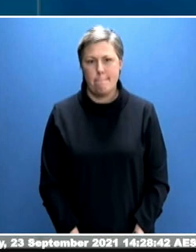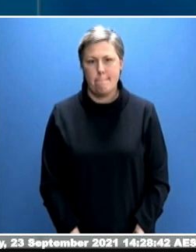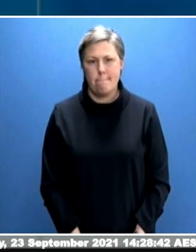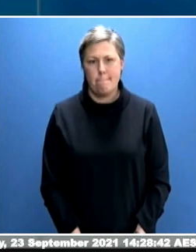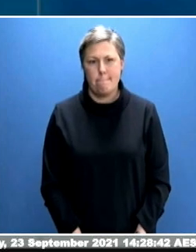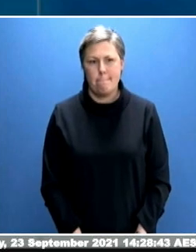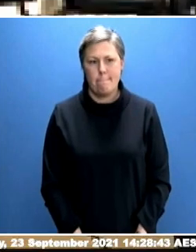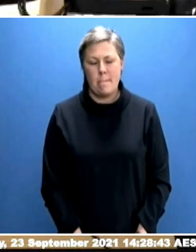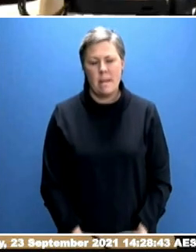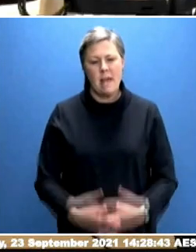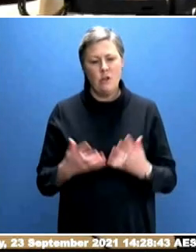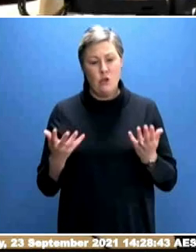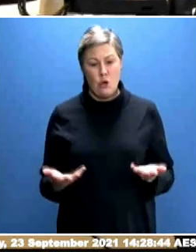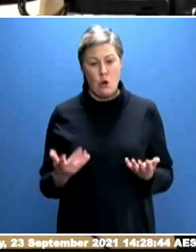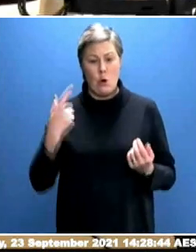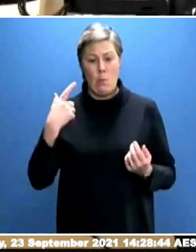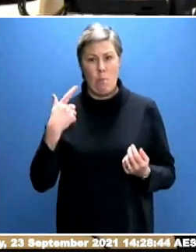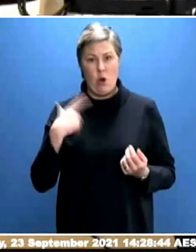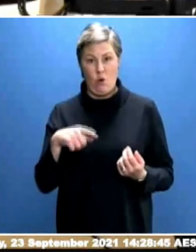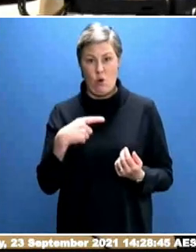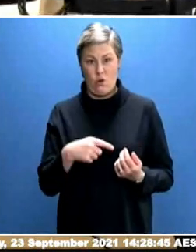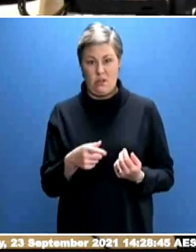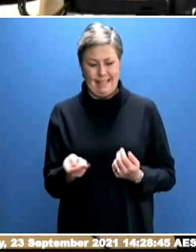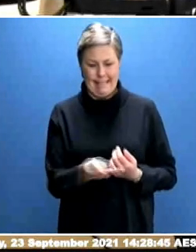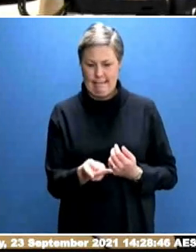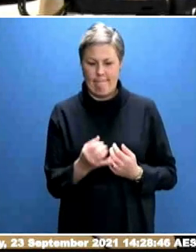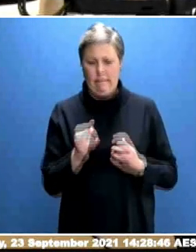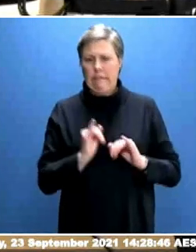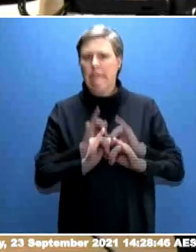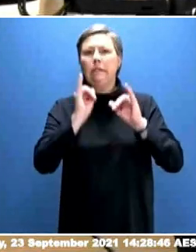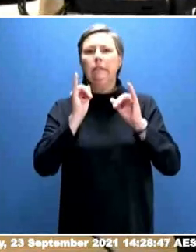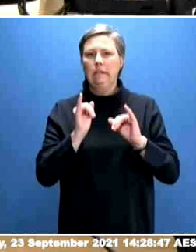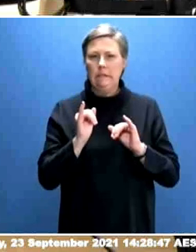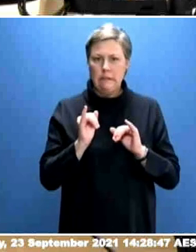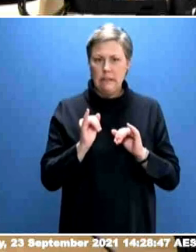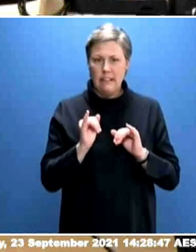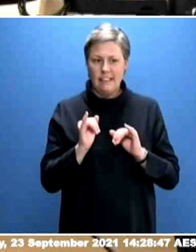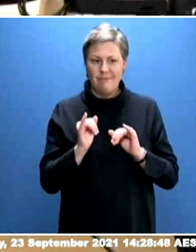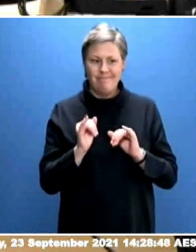wasn't possible for them, they didn't have a residential care placement which